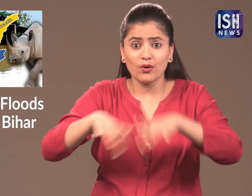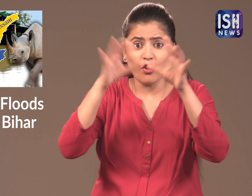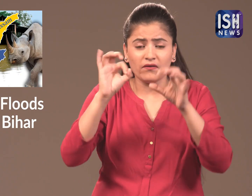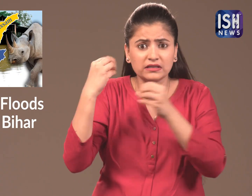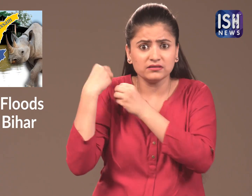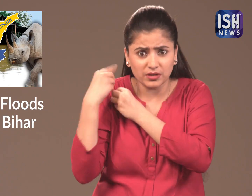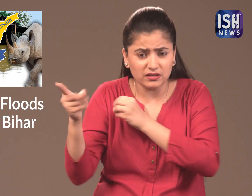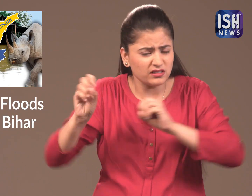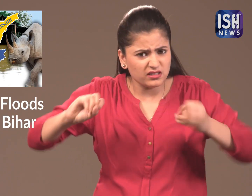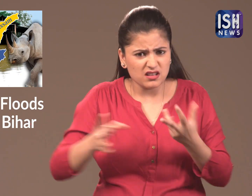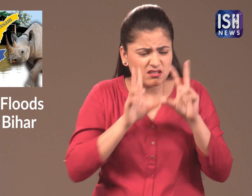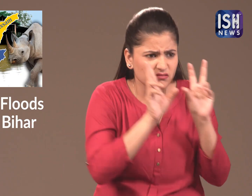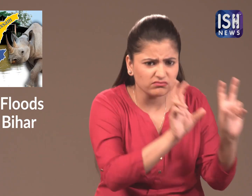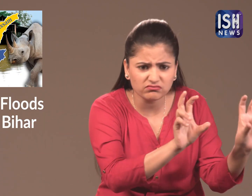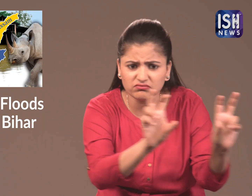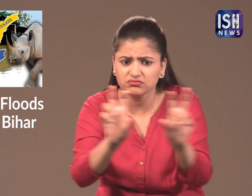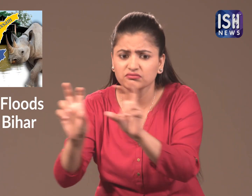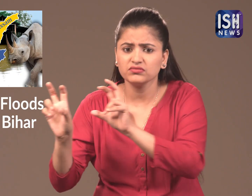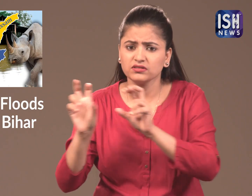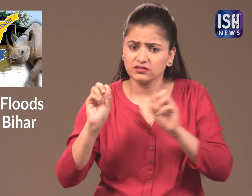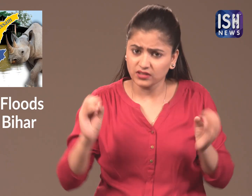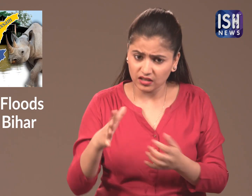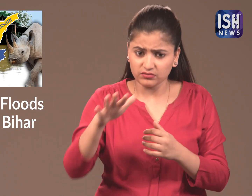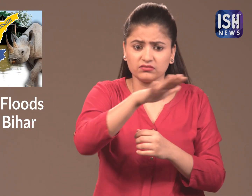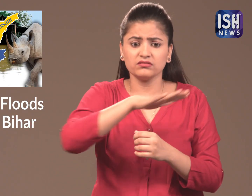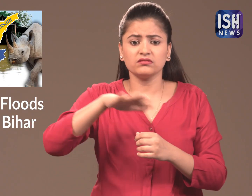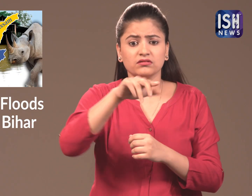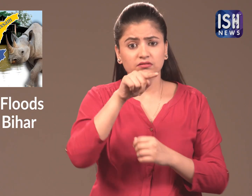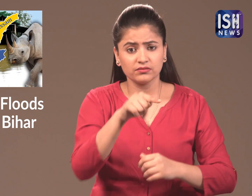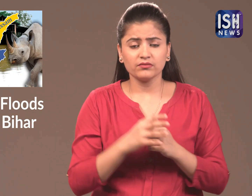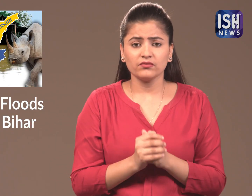Forest officials are on high alert.